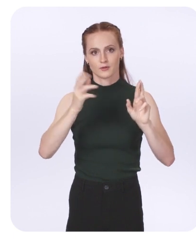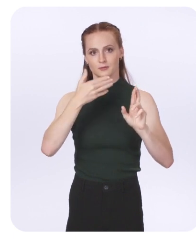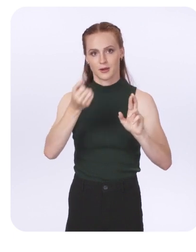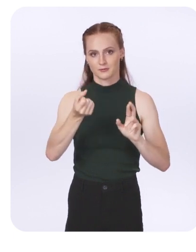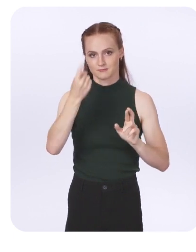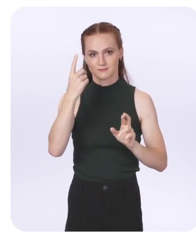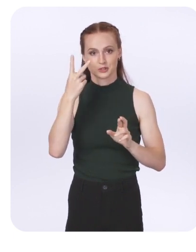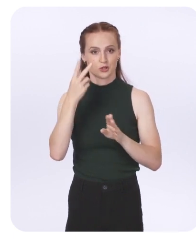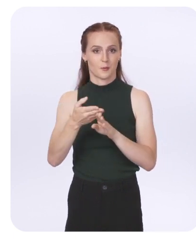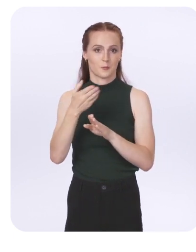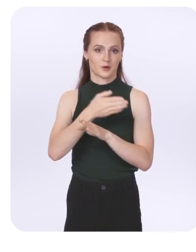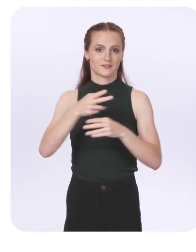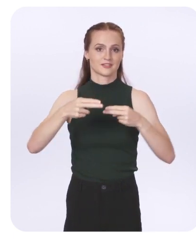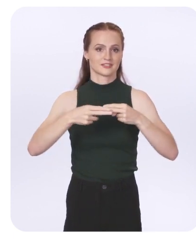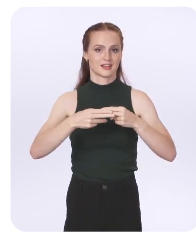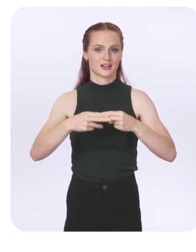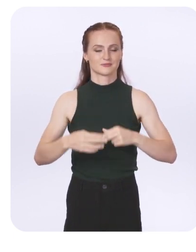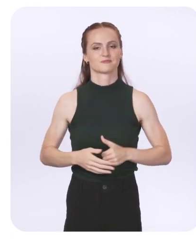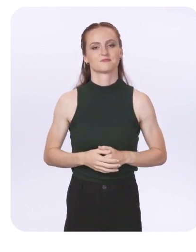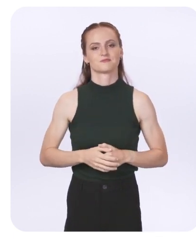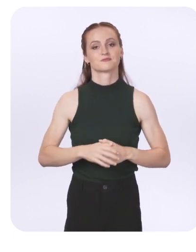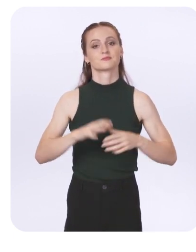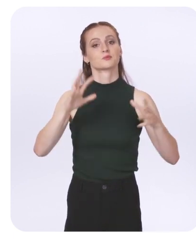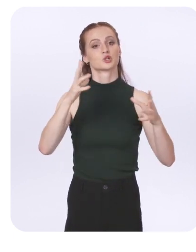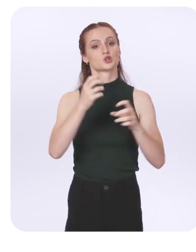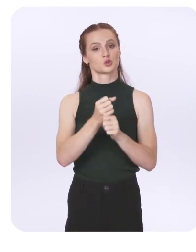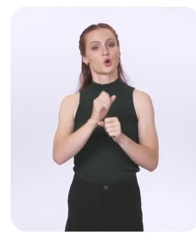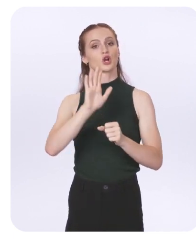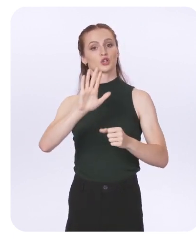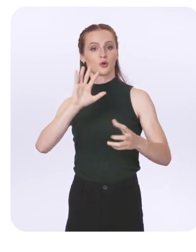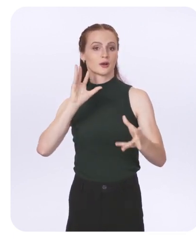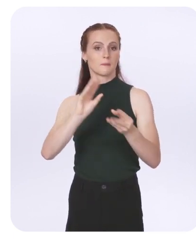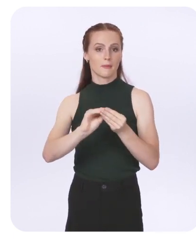and where you can utilize A/B testing to attempt improving your numbers.